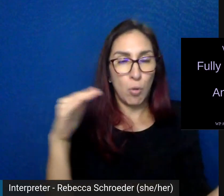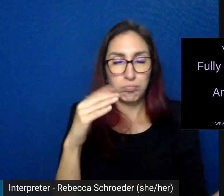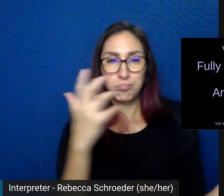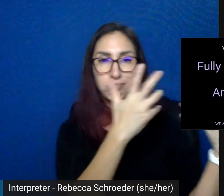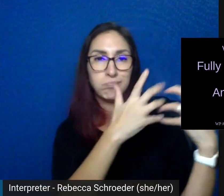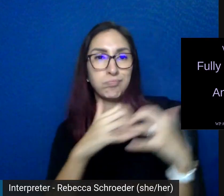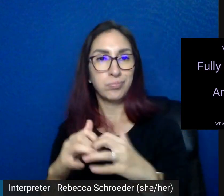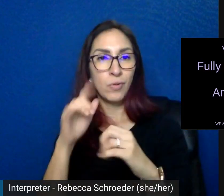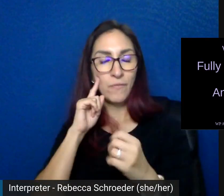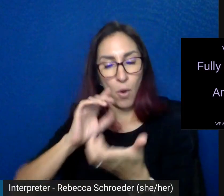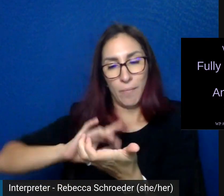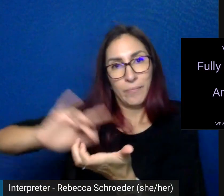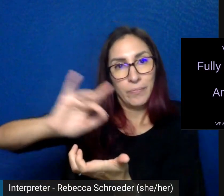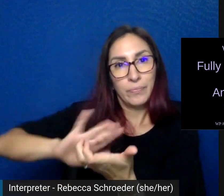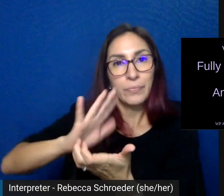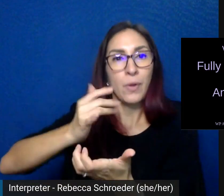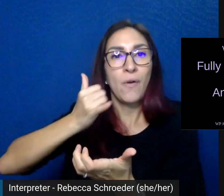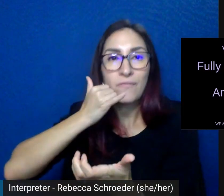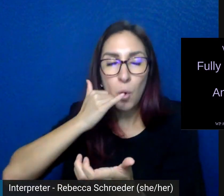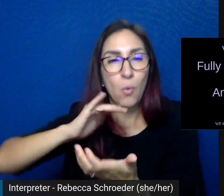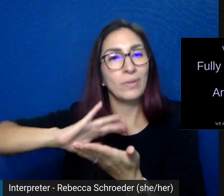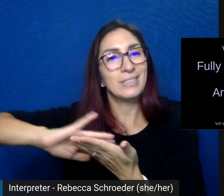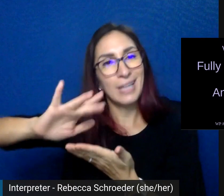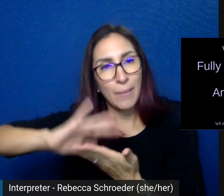Have you tested how your site looks on a phone?